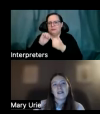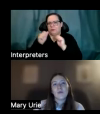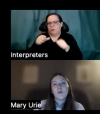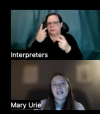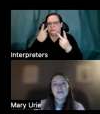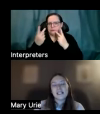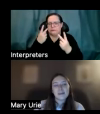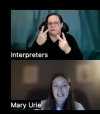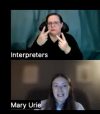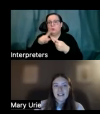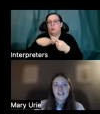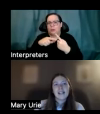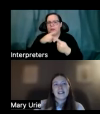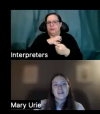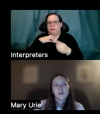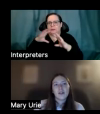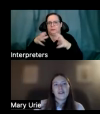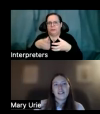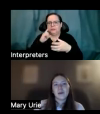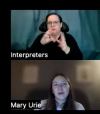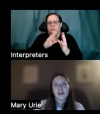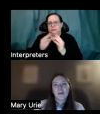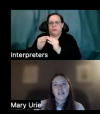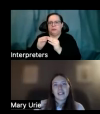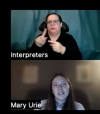when committees meet, and when you can get public comment at